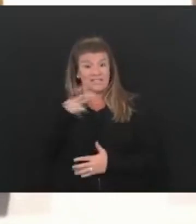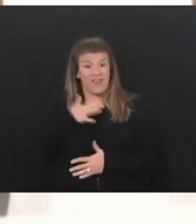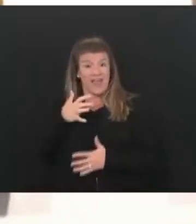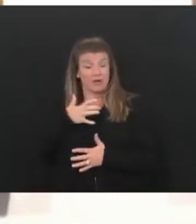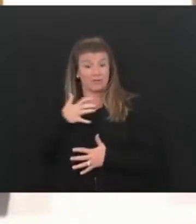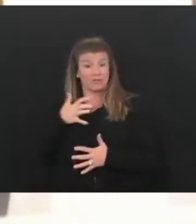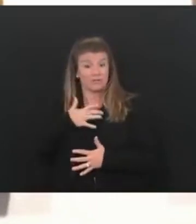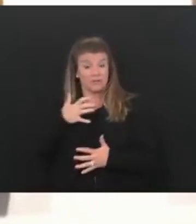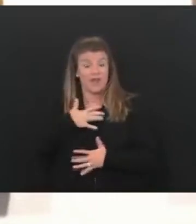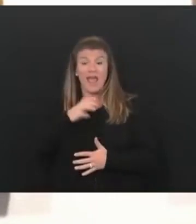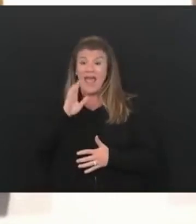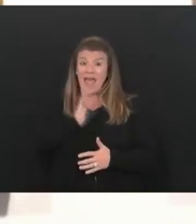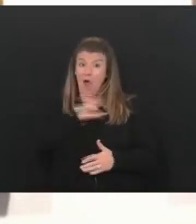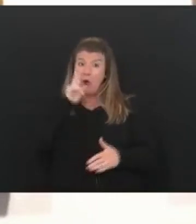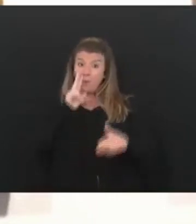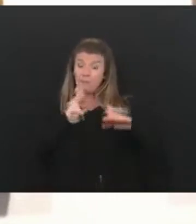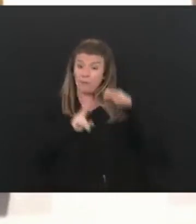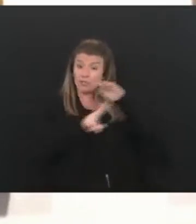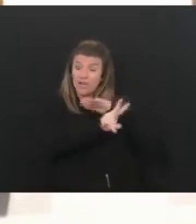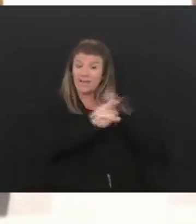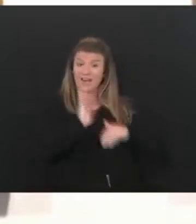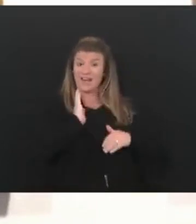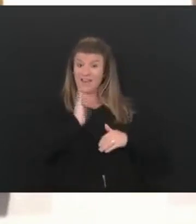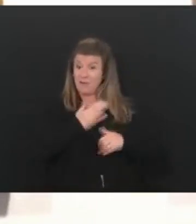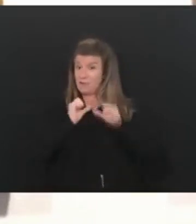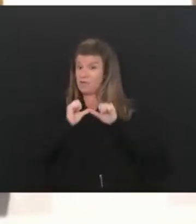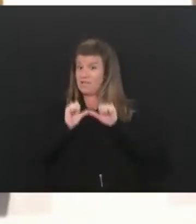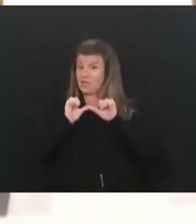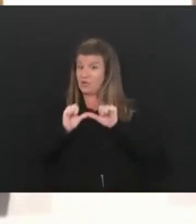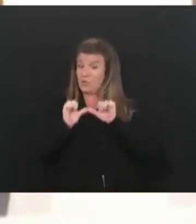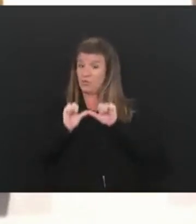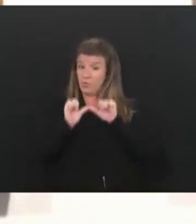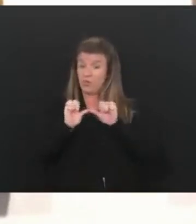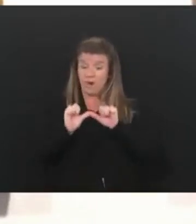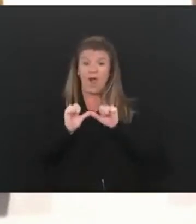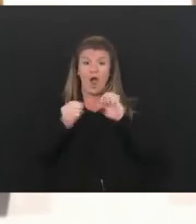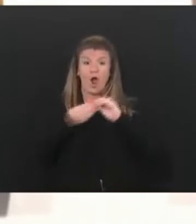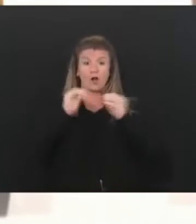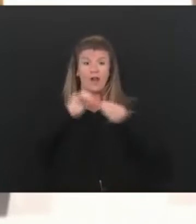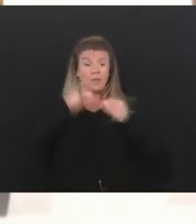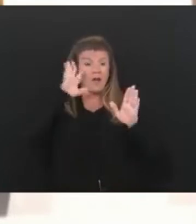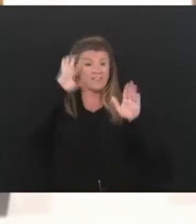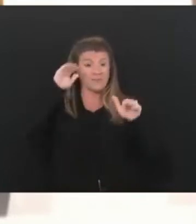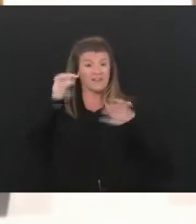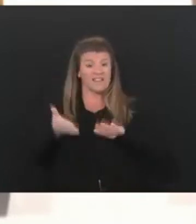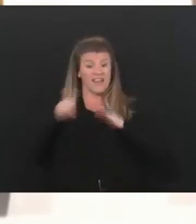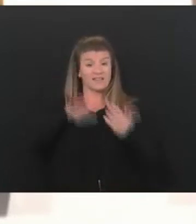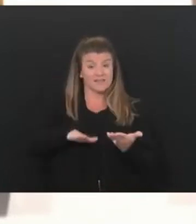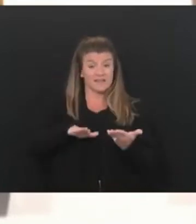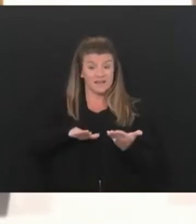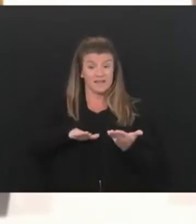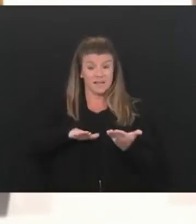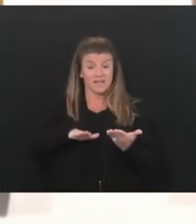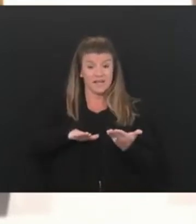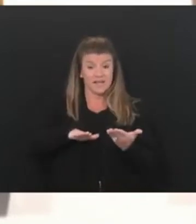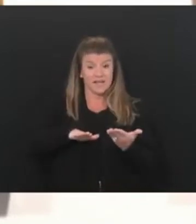SUNDAY, IS TWO DAYS FROM NOW, THAT WE ARE DOWN TO NEEDING ONLY 36 VENTILATORS AND THE PROJECTION IF WE CONTINUE TO DO